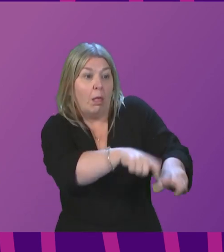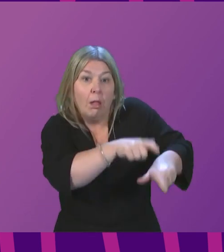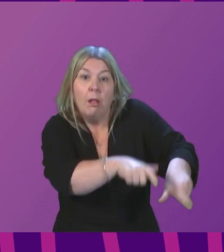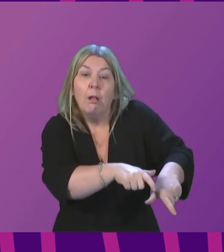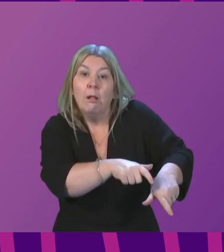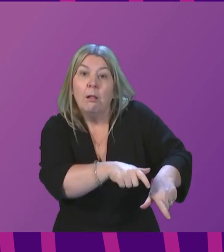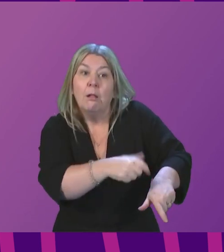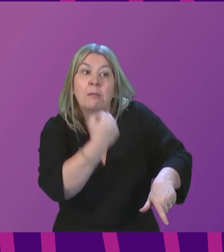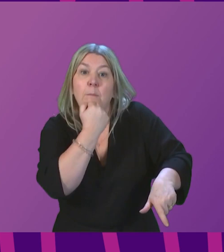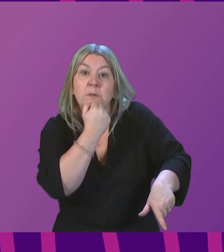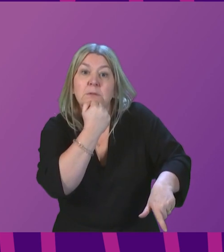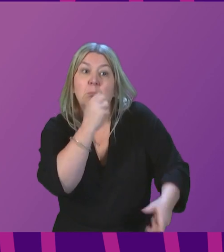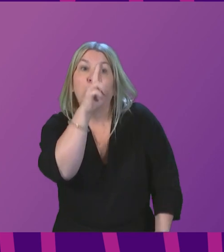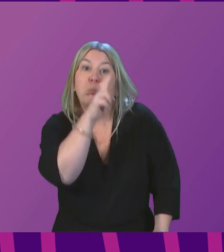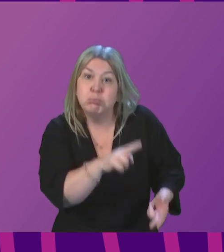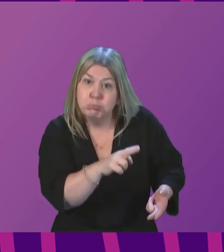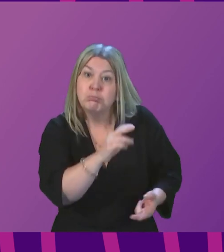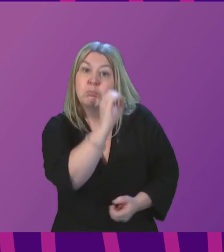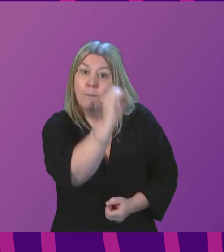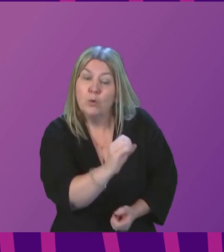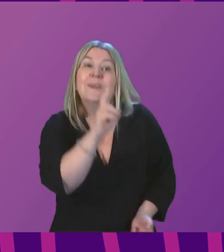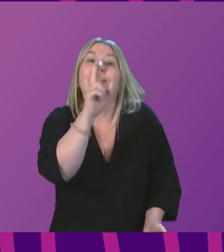We are not out of the woods yet, although things look far more positive.